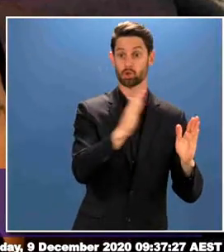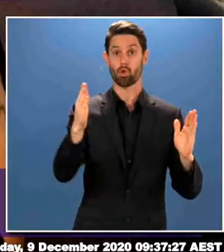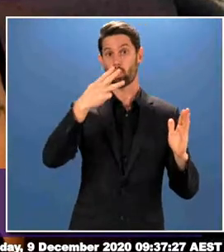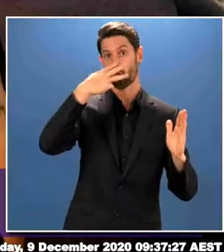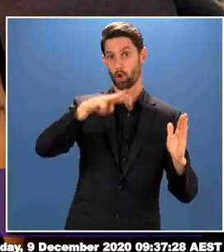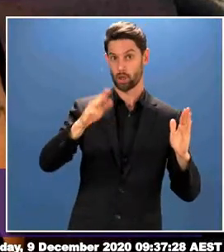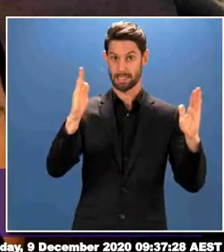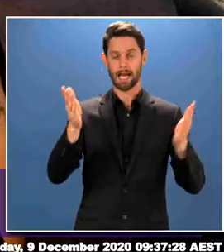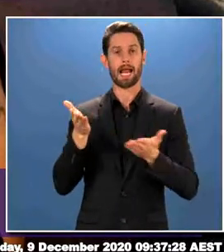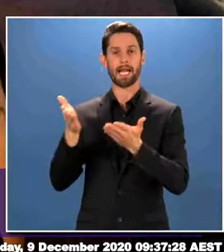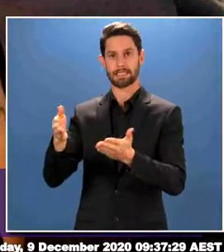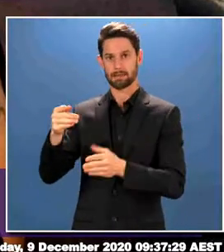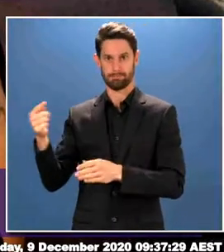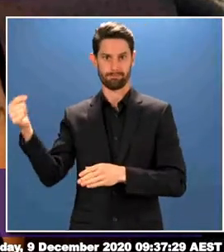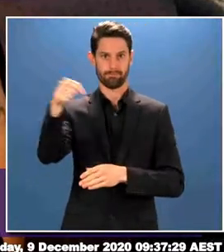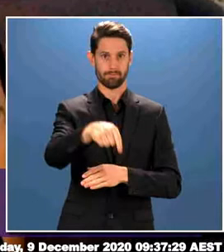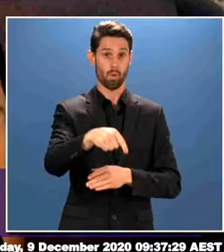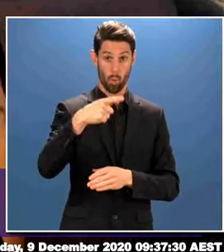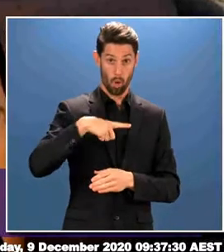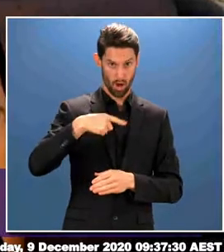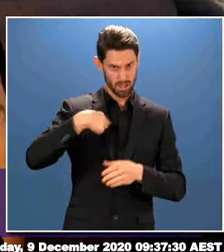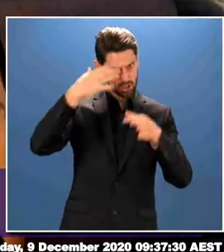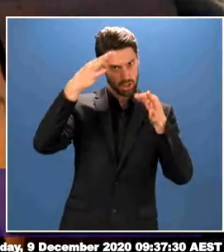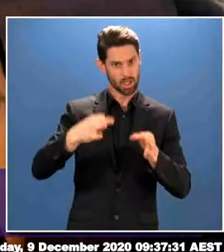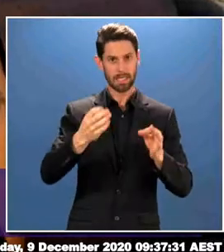There were two reasons this decision was made, one being that it was